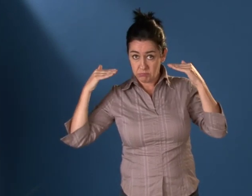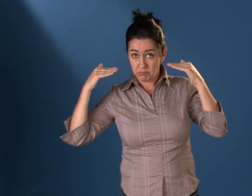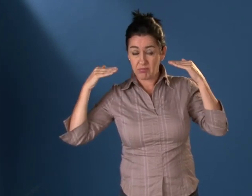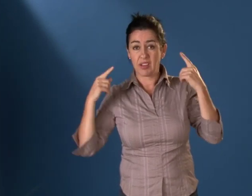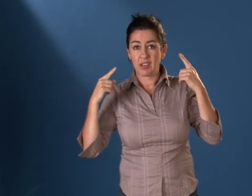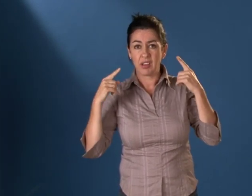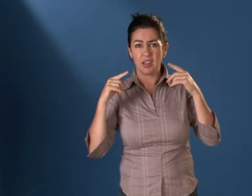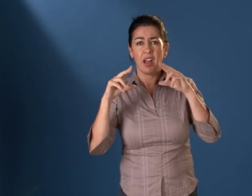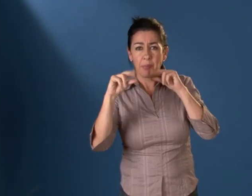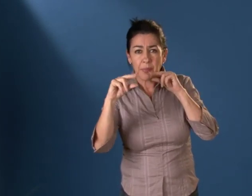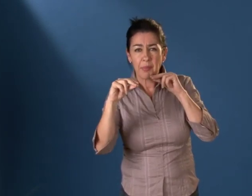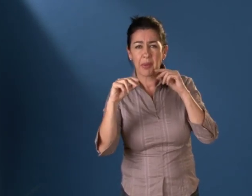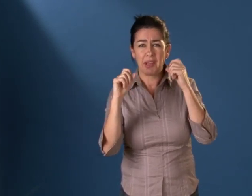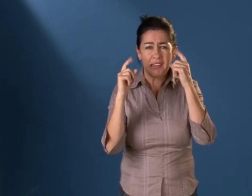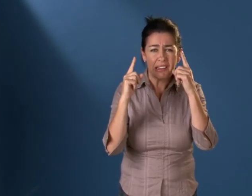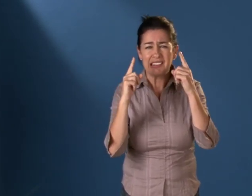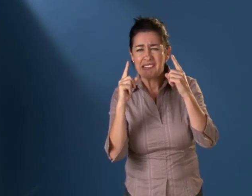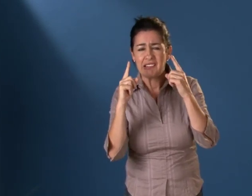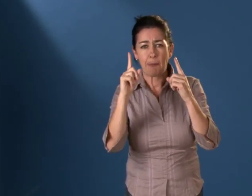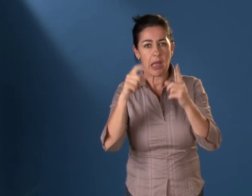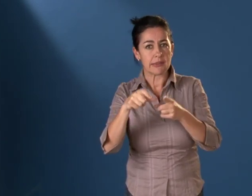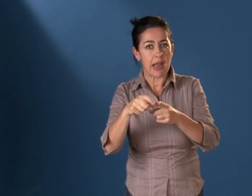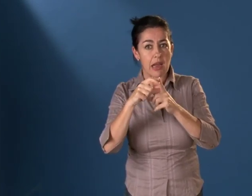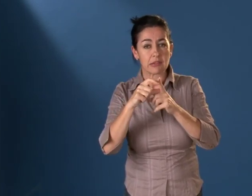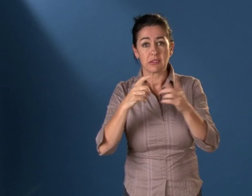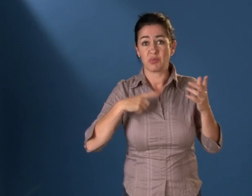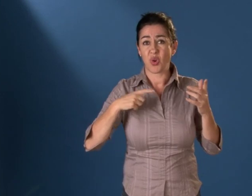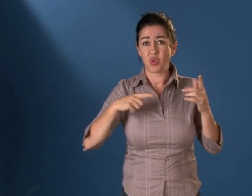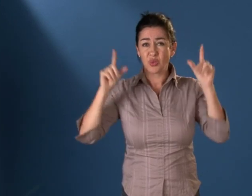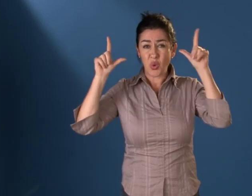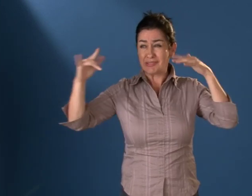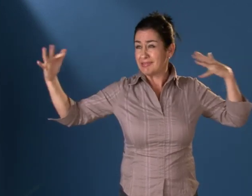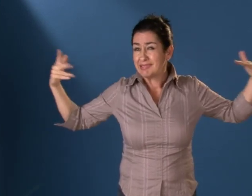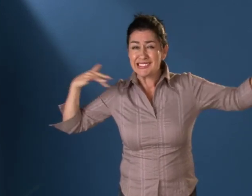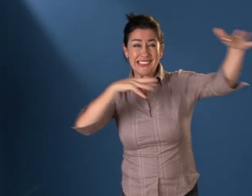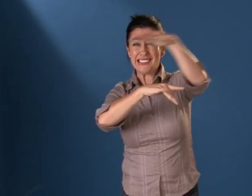Another reason may be people who experience gradual or subtle hearing loss may find it